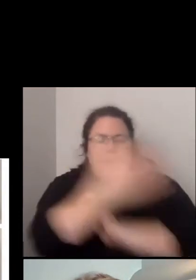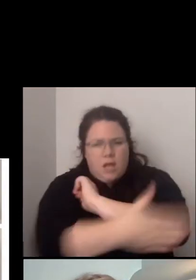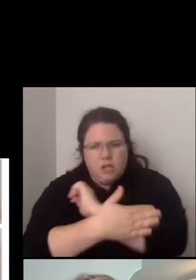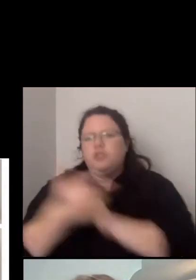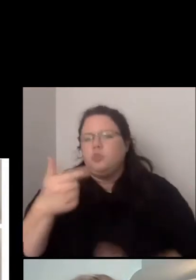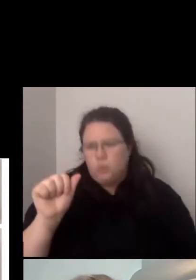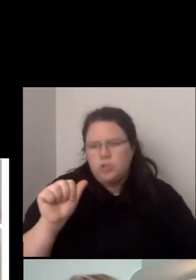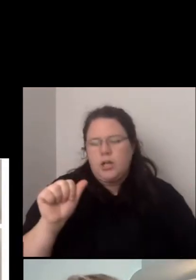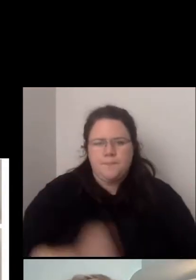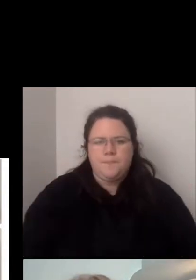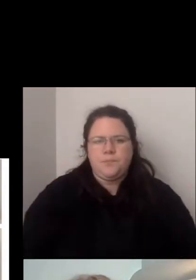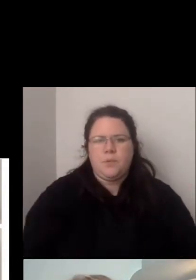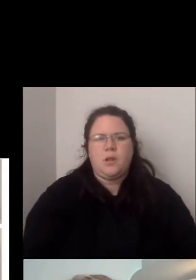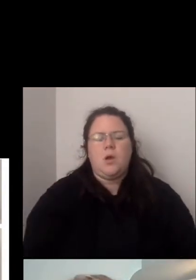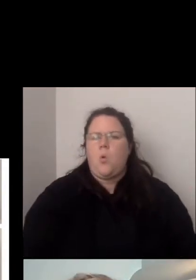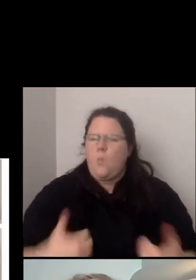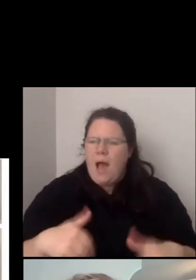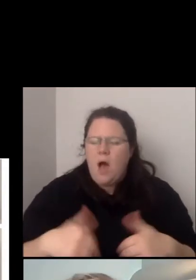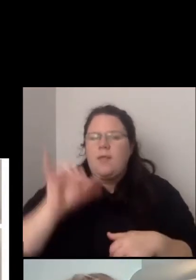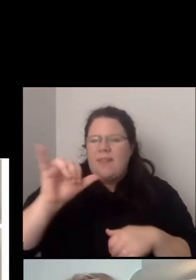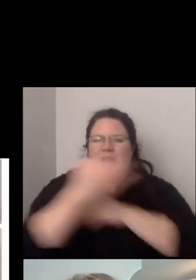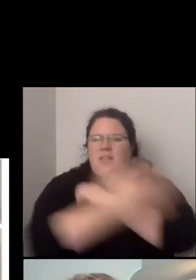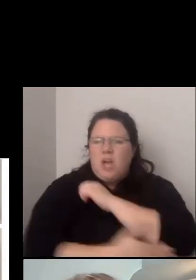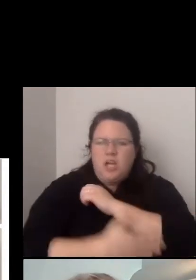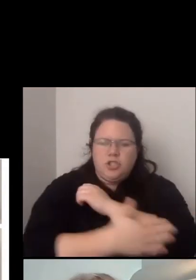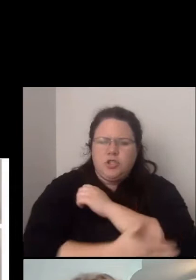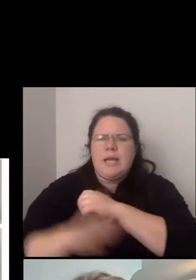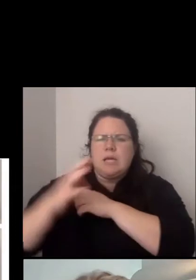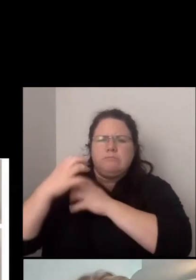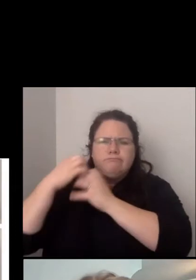A long tradition of wine making in the nation of Georgia.